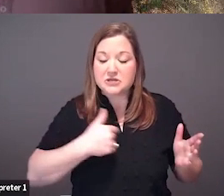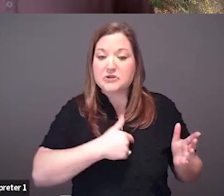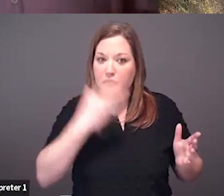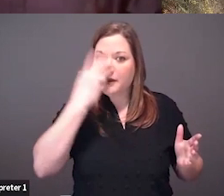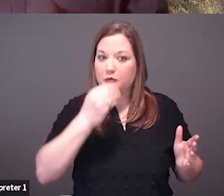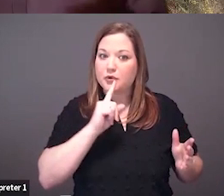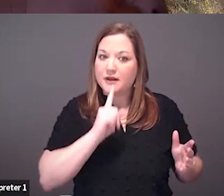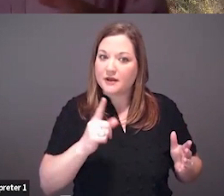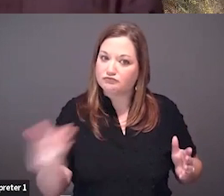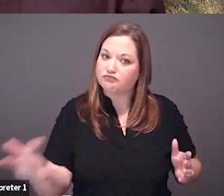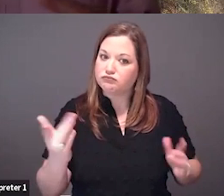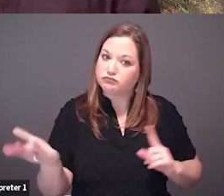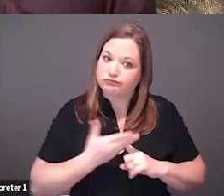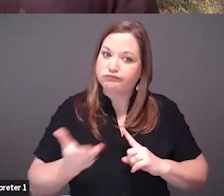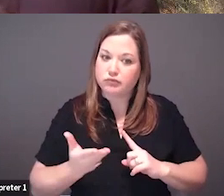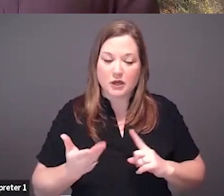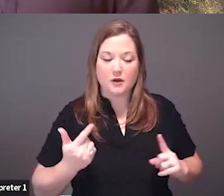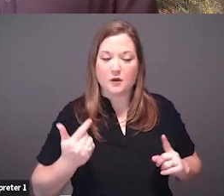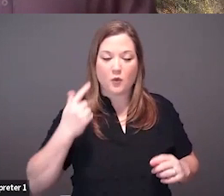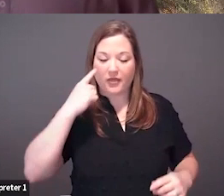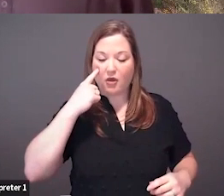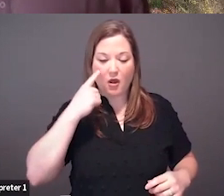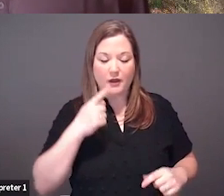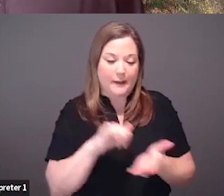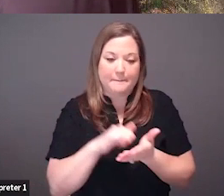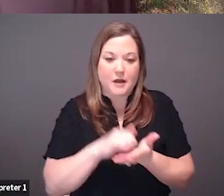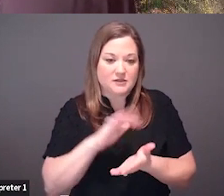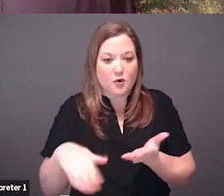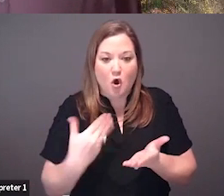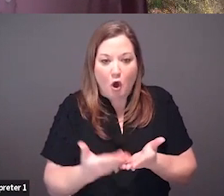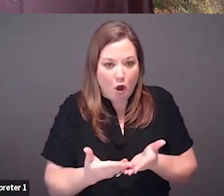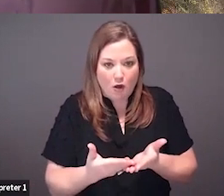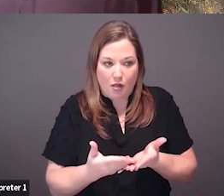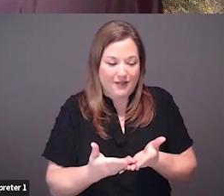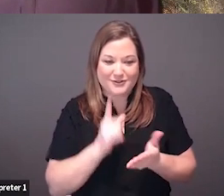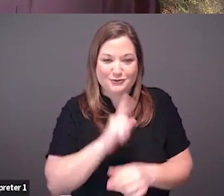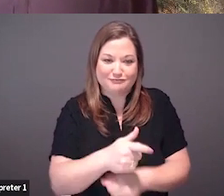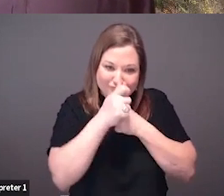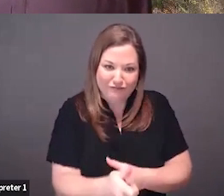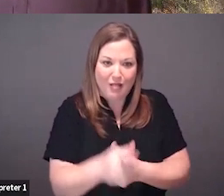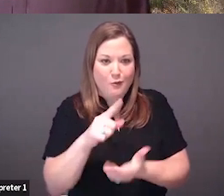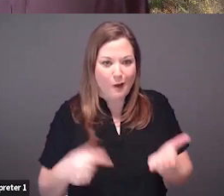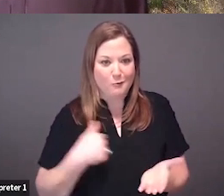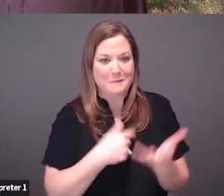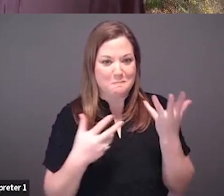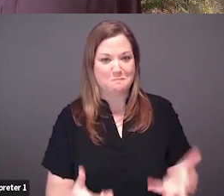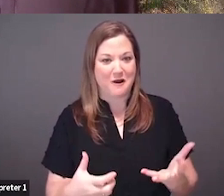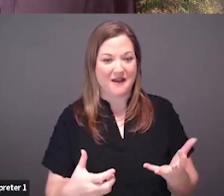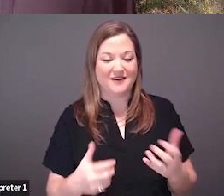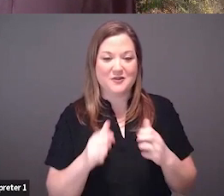in that we're not going to be able to get all of our fields behaving the way we want them to on the front end without diving into the code